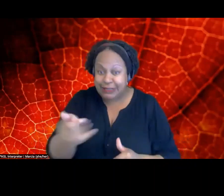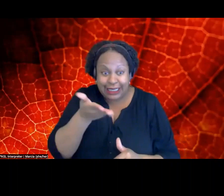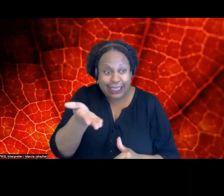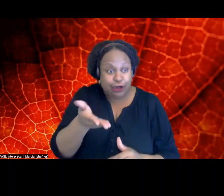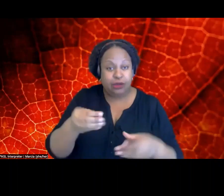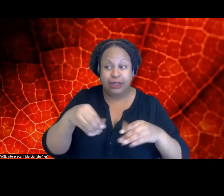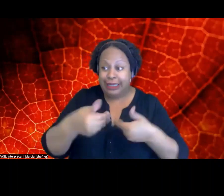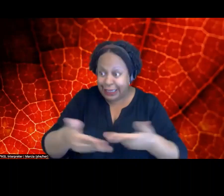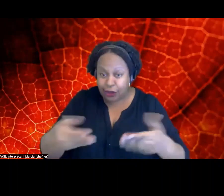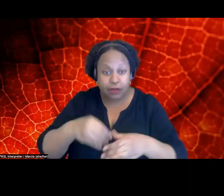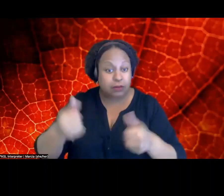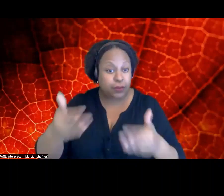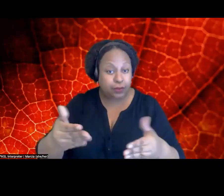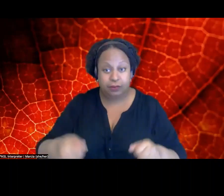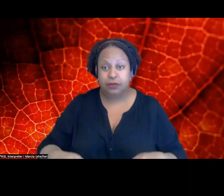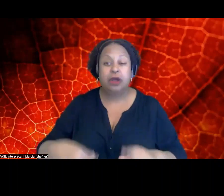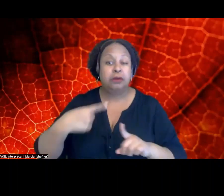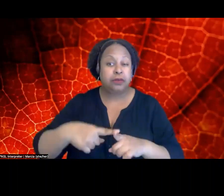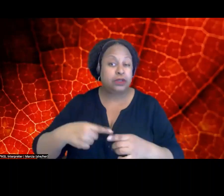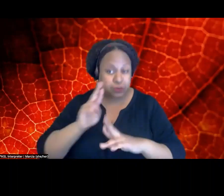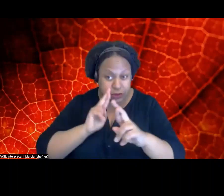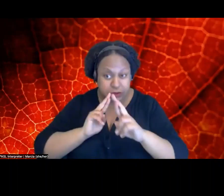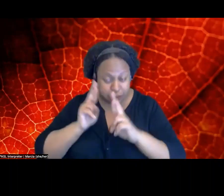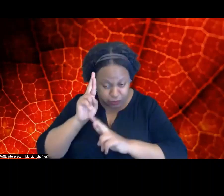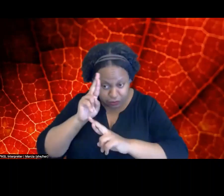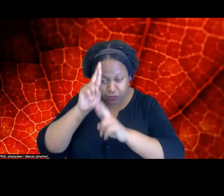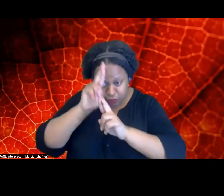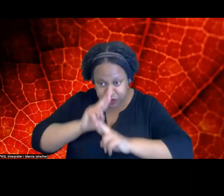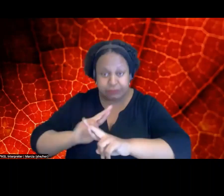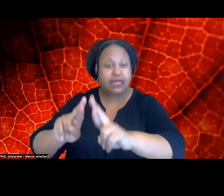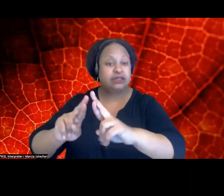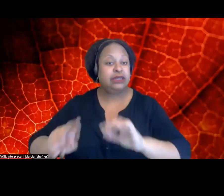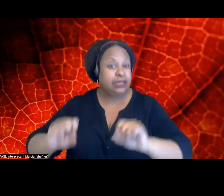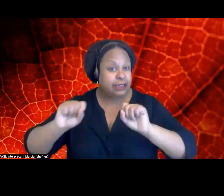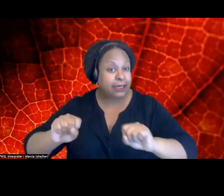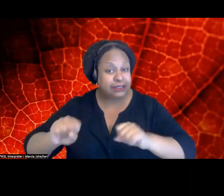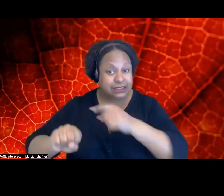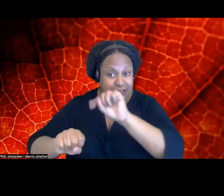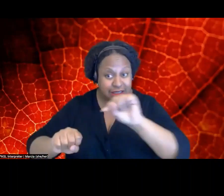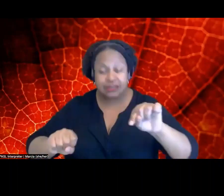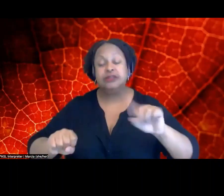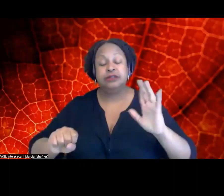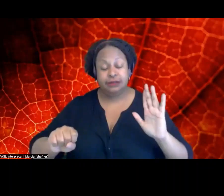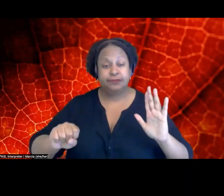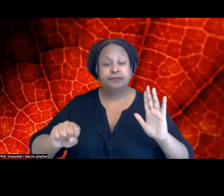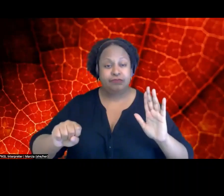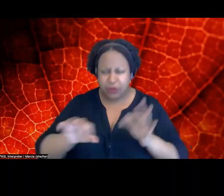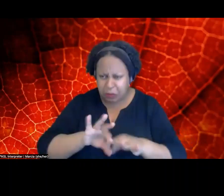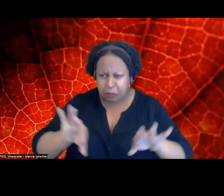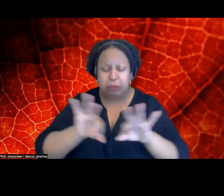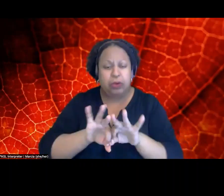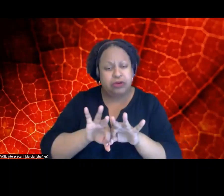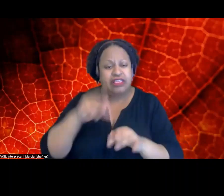the capacities in the room was an important insight as was the reminder to plan ahead.